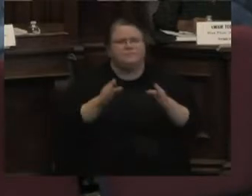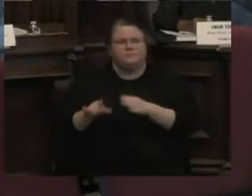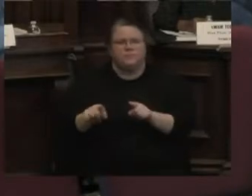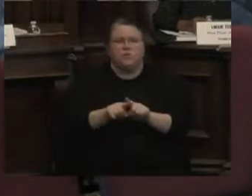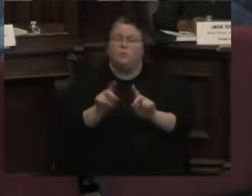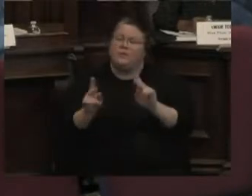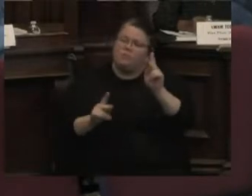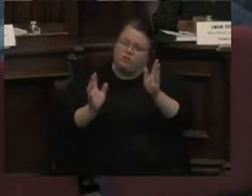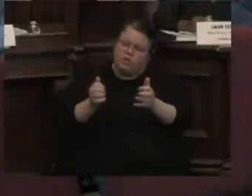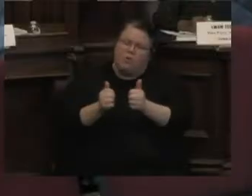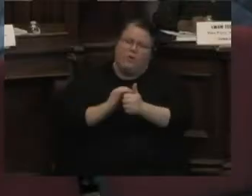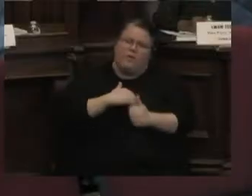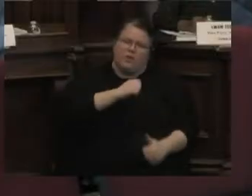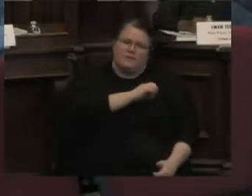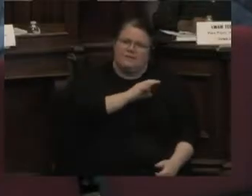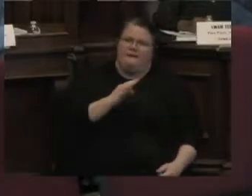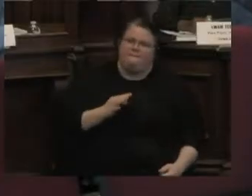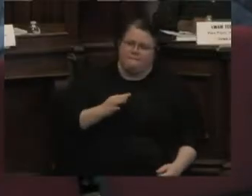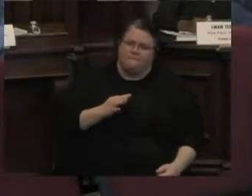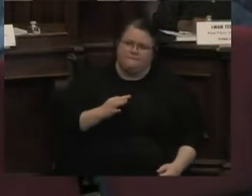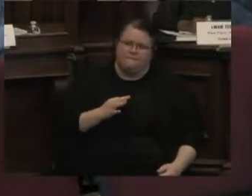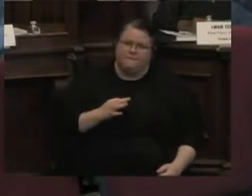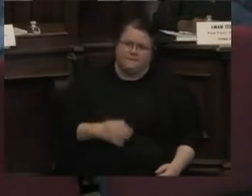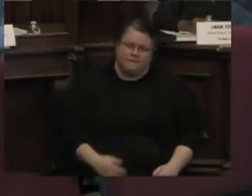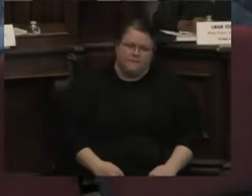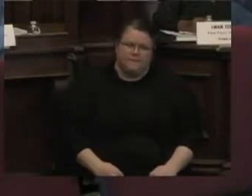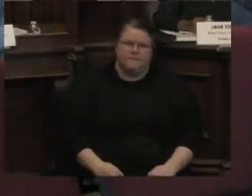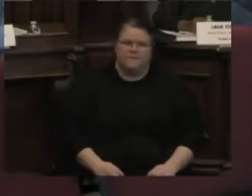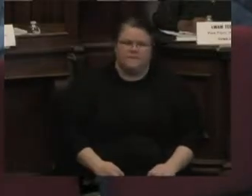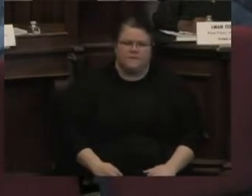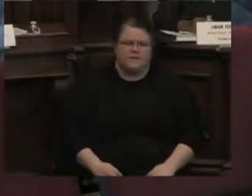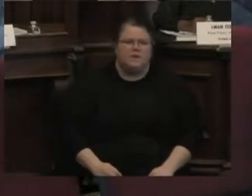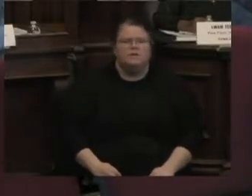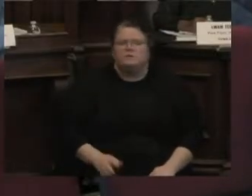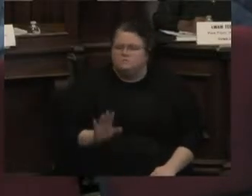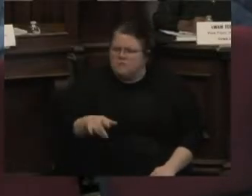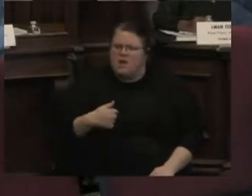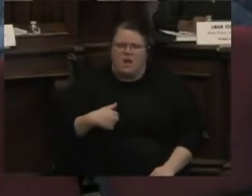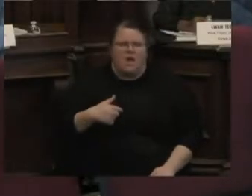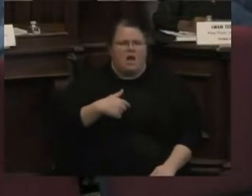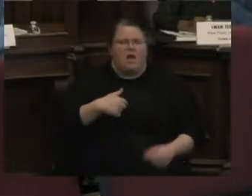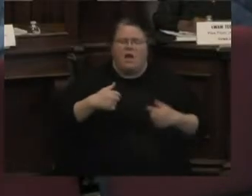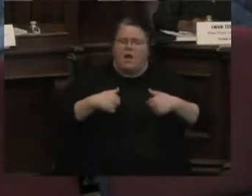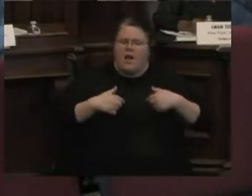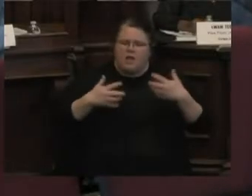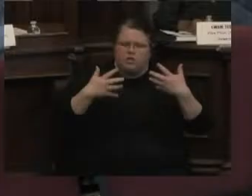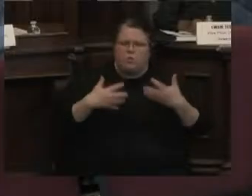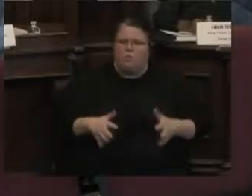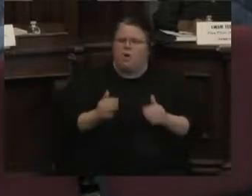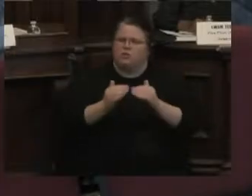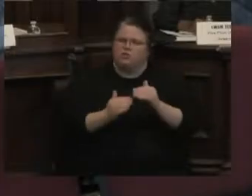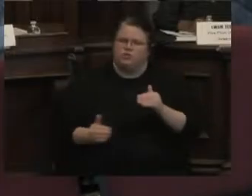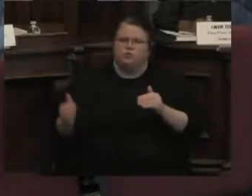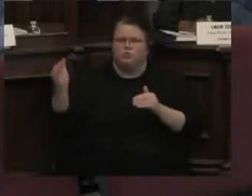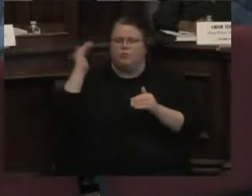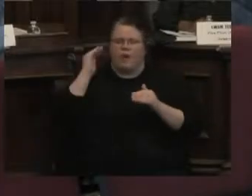coming through. But we also had individuals that spoke to our